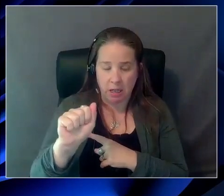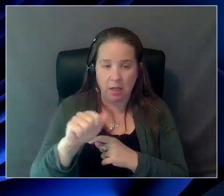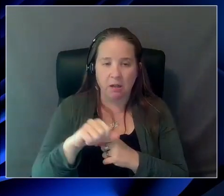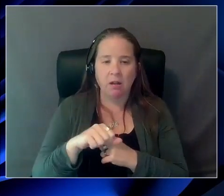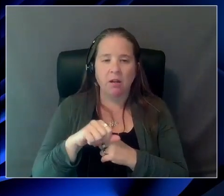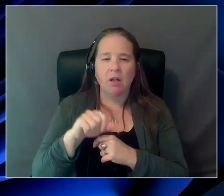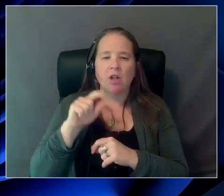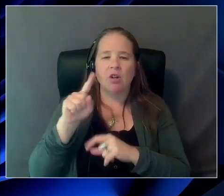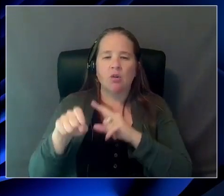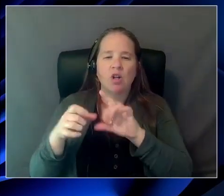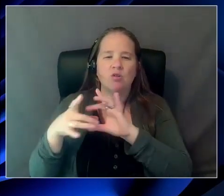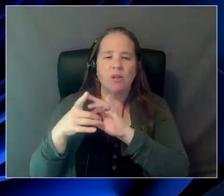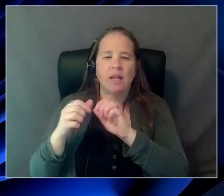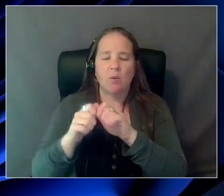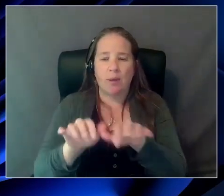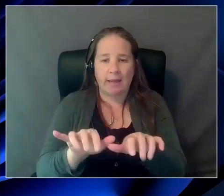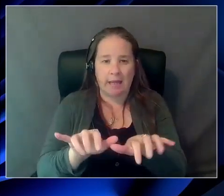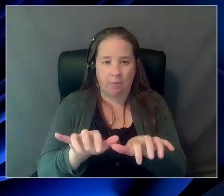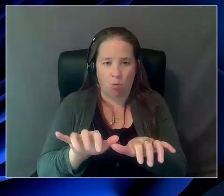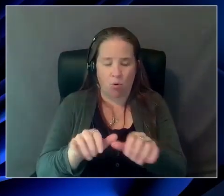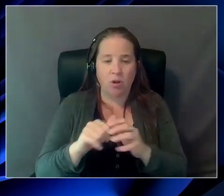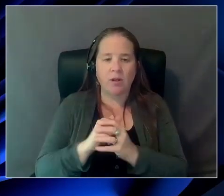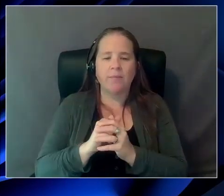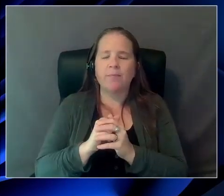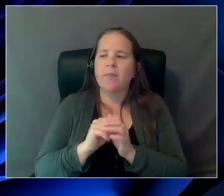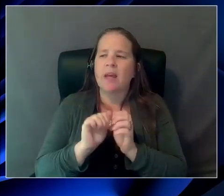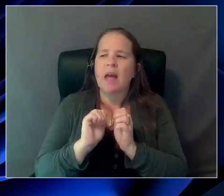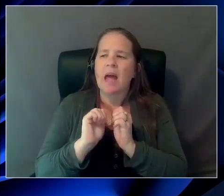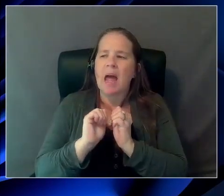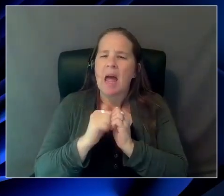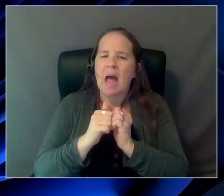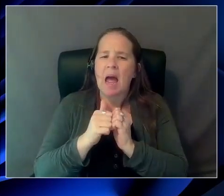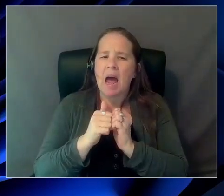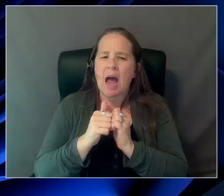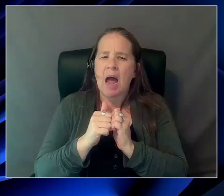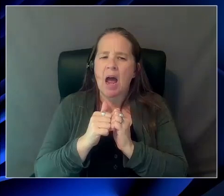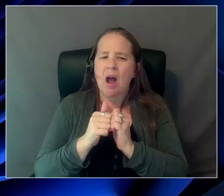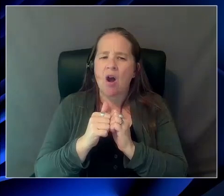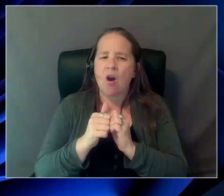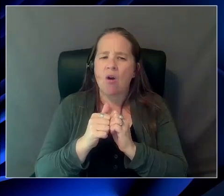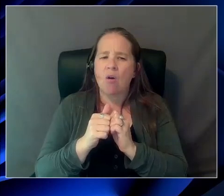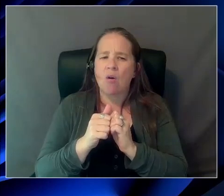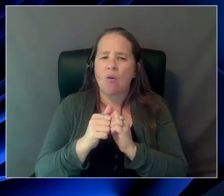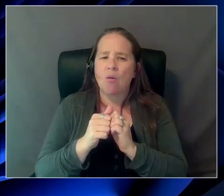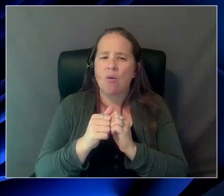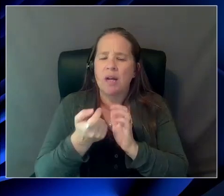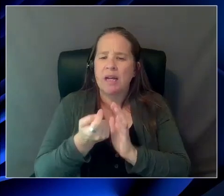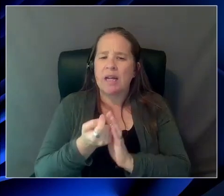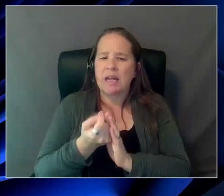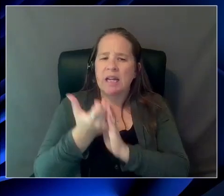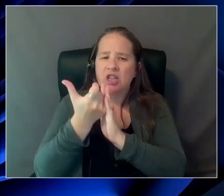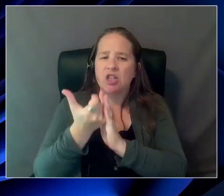question is related to the keyboard. How do I eject external media using the keyboard?